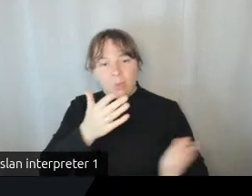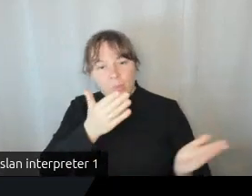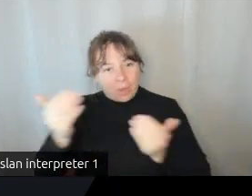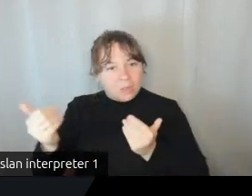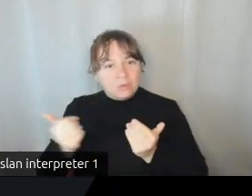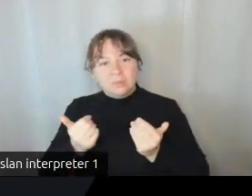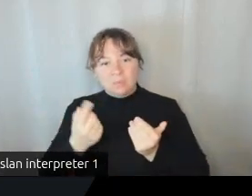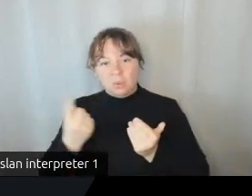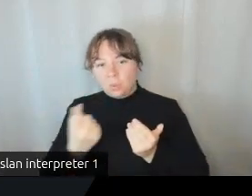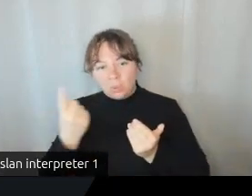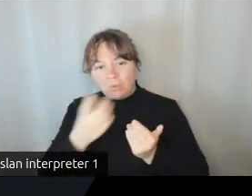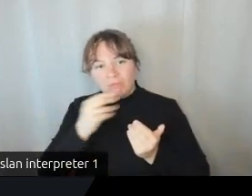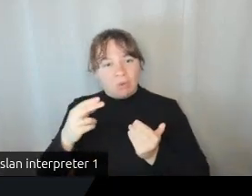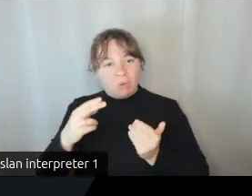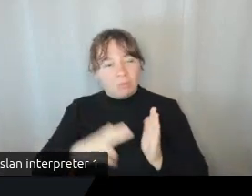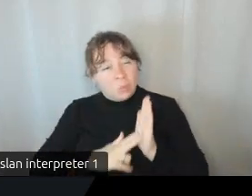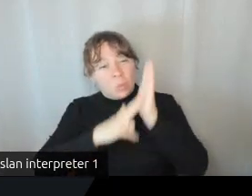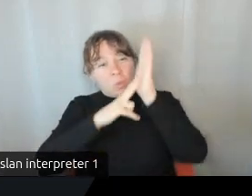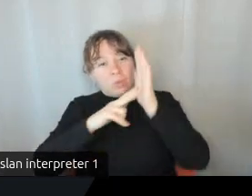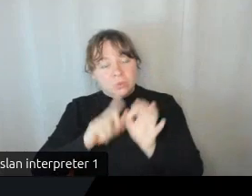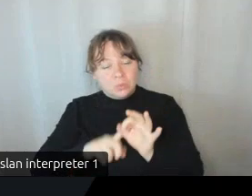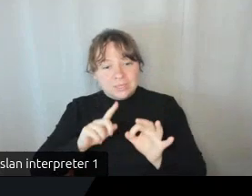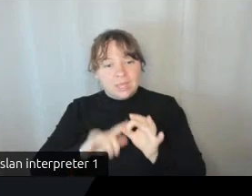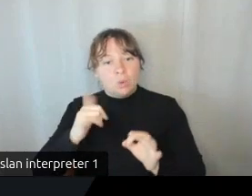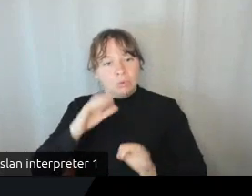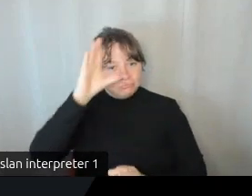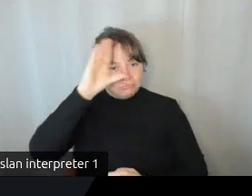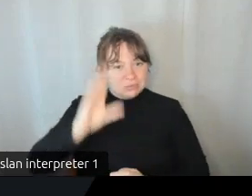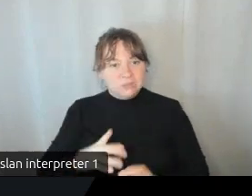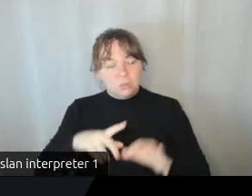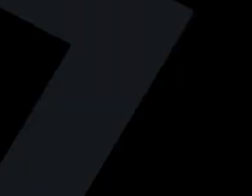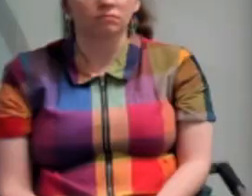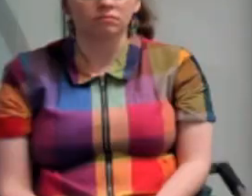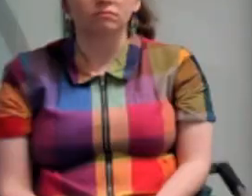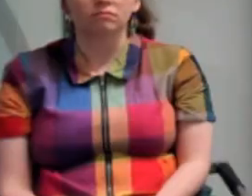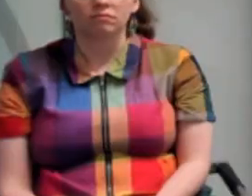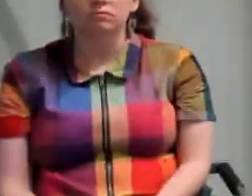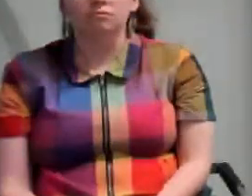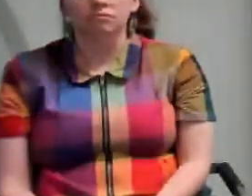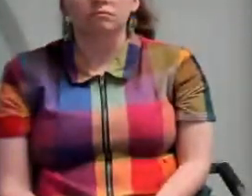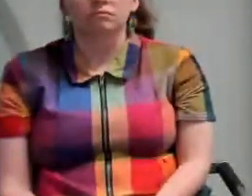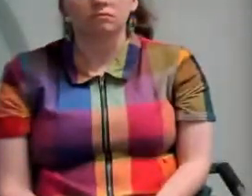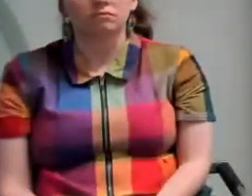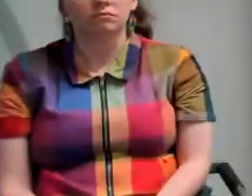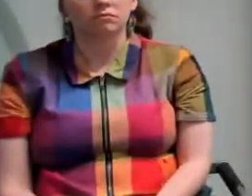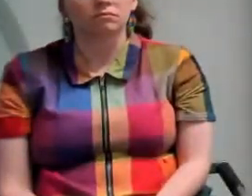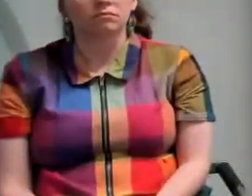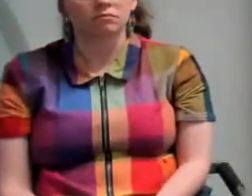Queensland and regional Queensland, no one from outside Queensland today. And we do have another